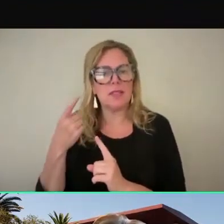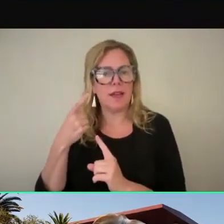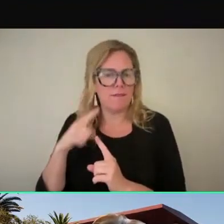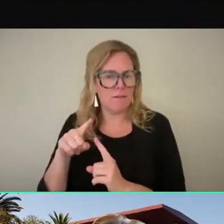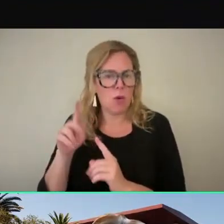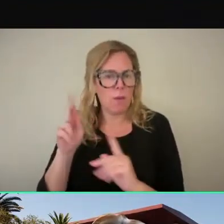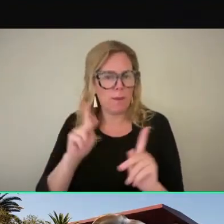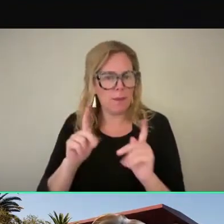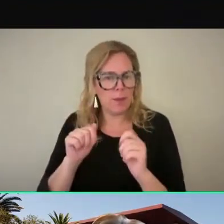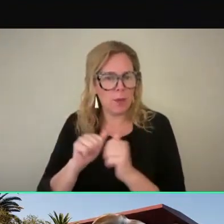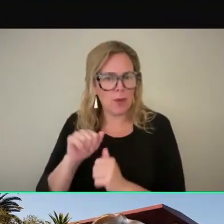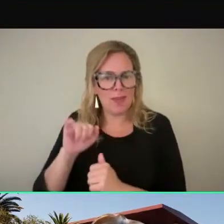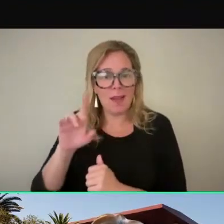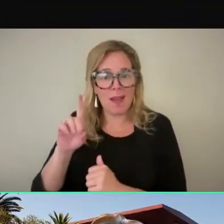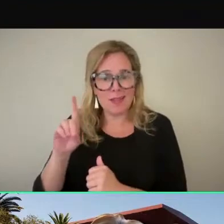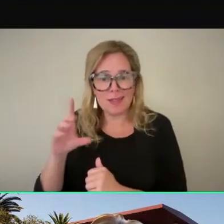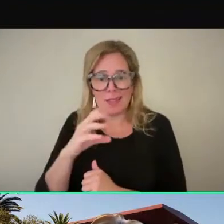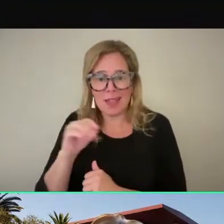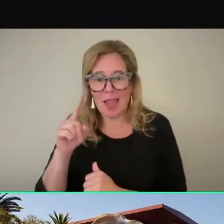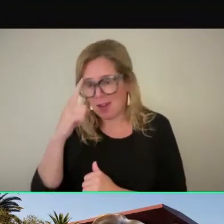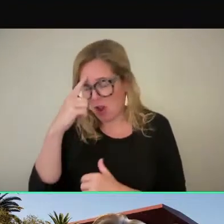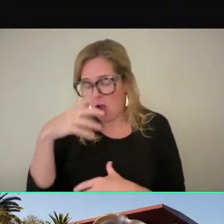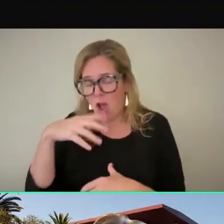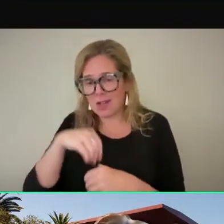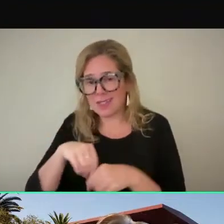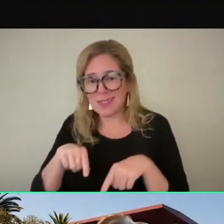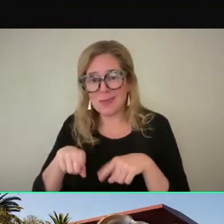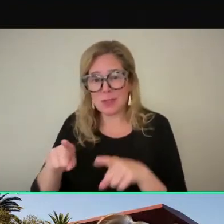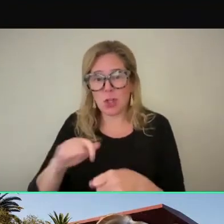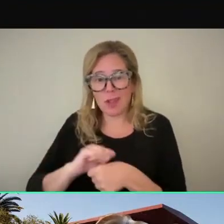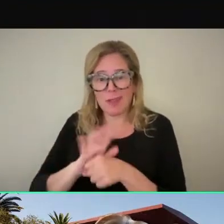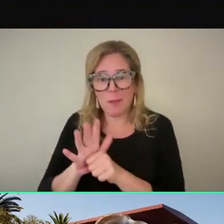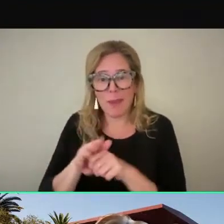has already been mentioned was sort of a time where there was an increase in availability